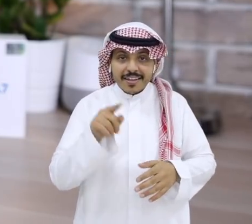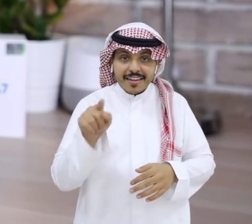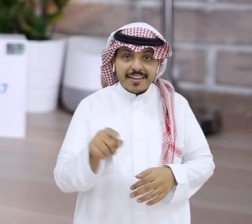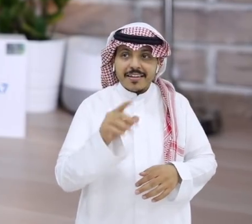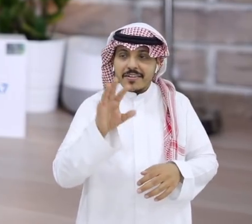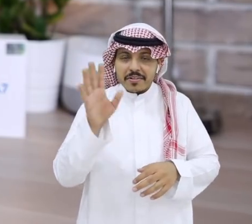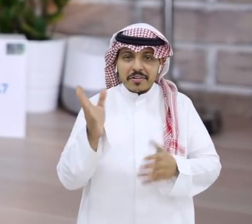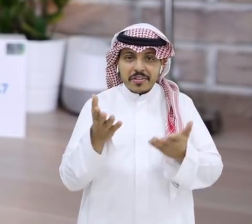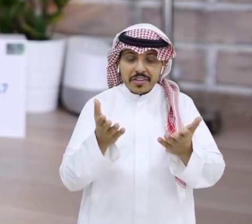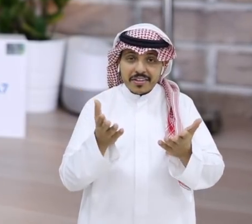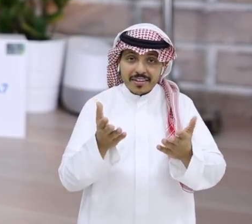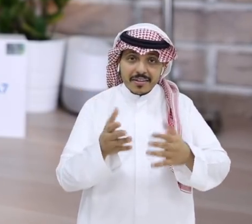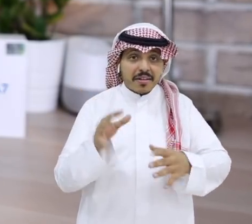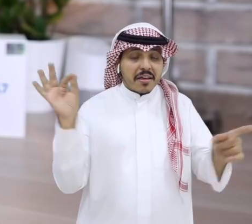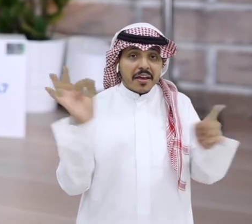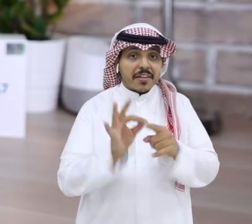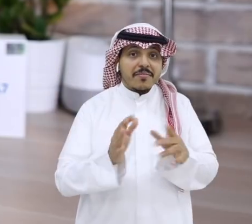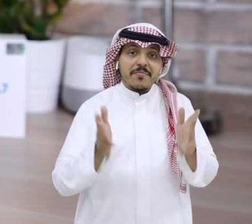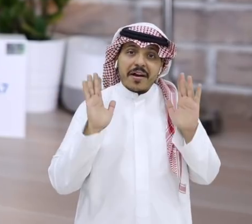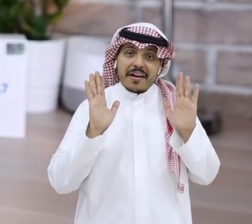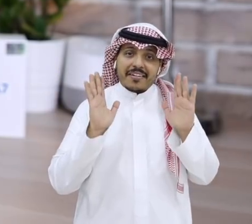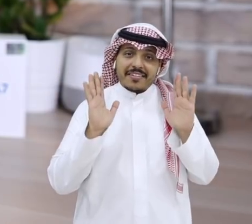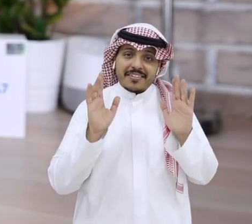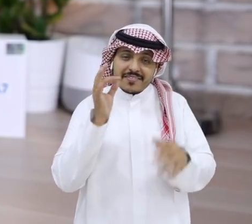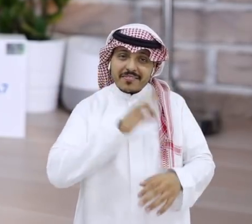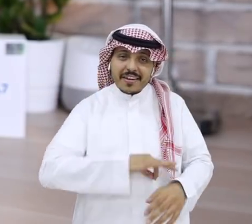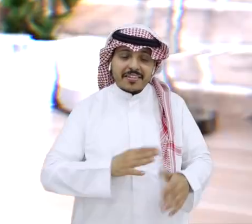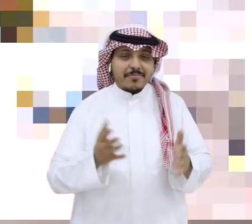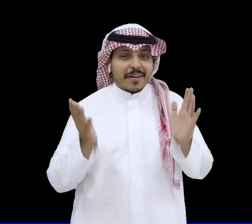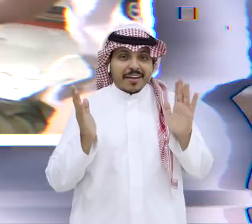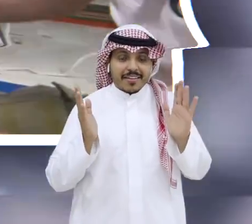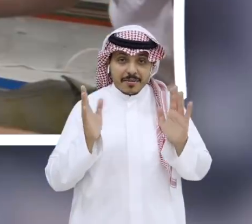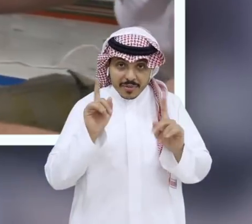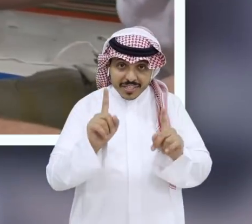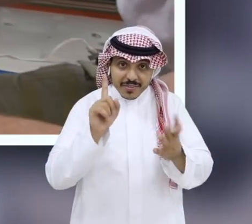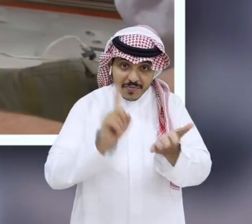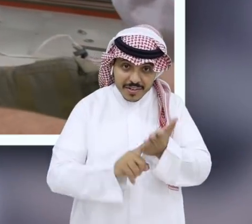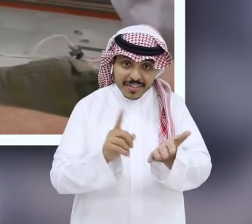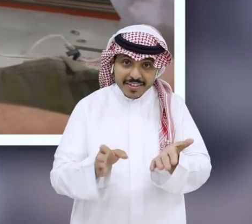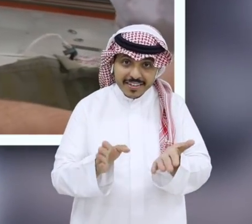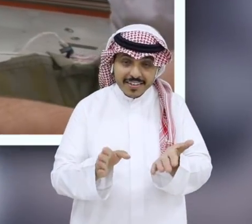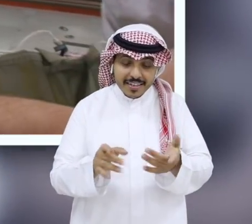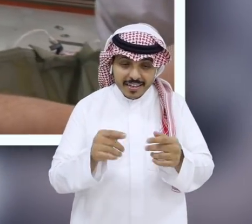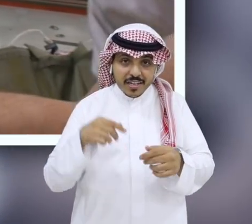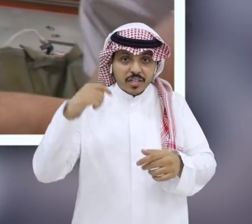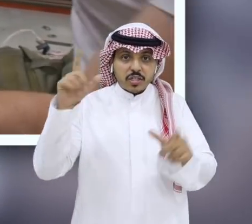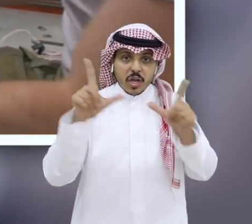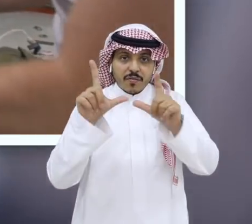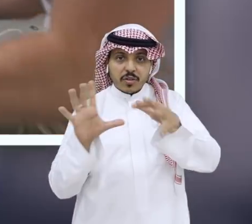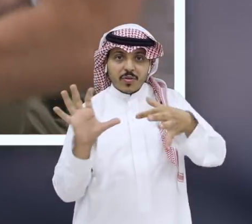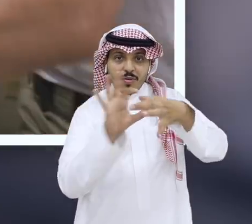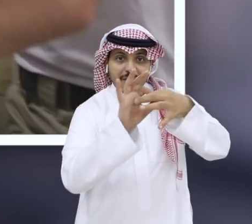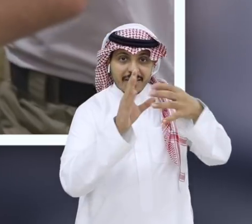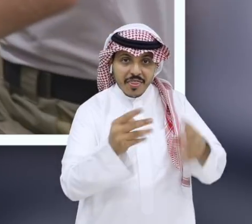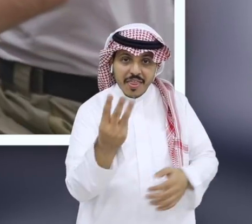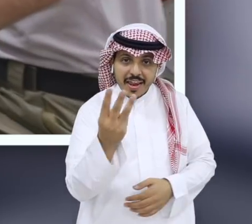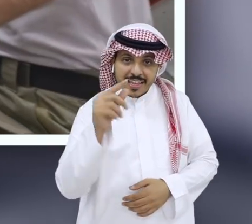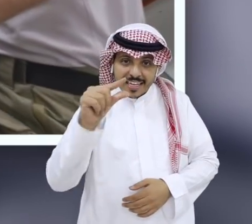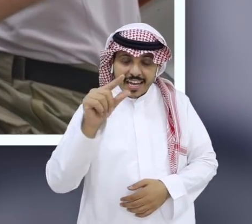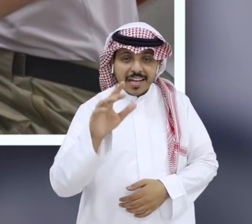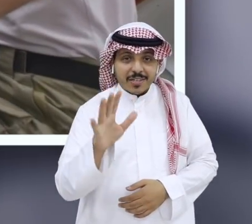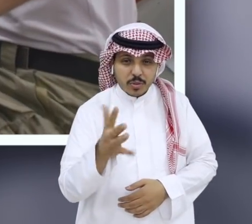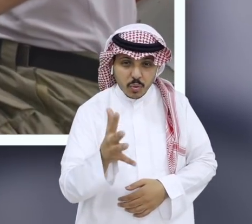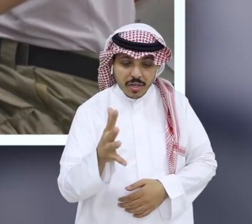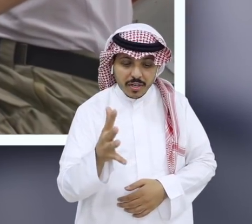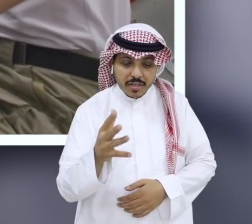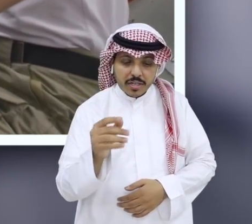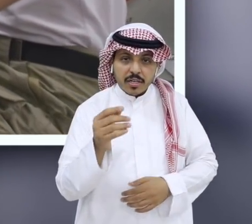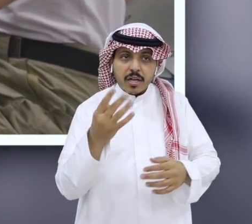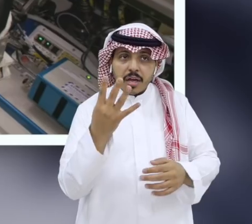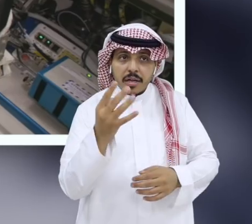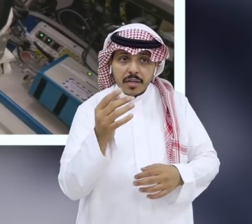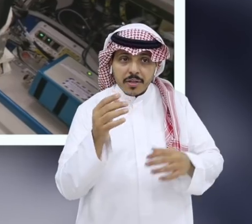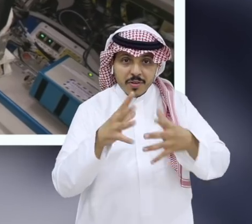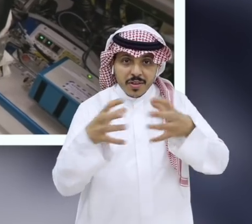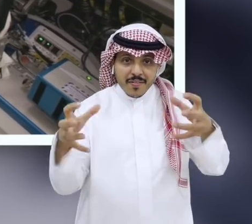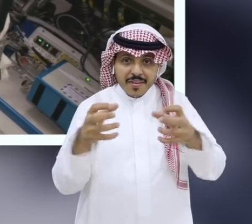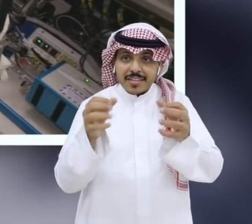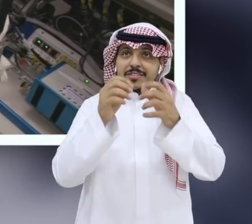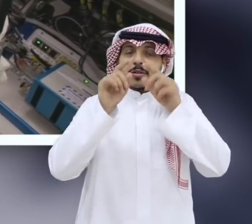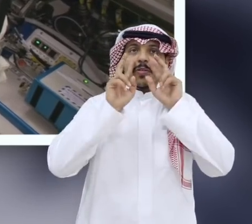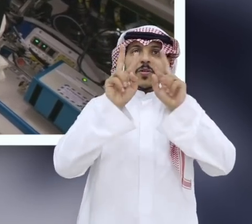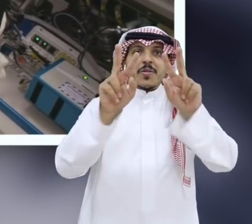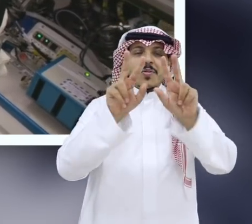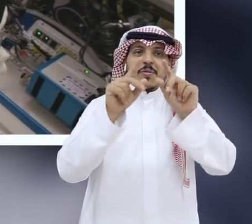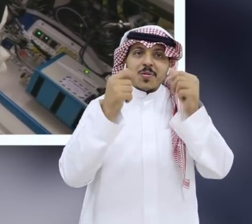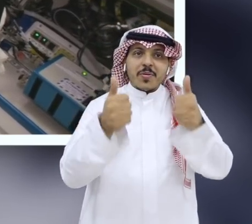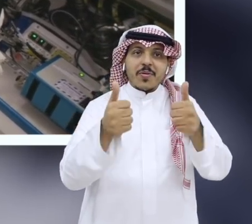It will be very slow to watch an 8K video. If you play it on a screen that supports it, you will see great details.